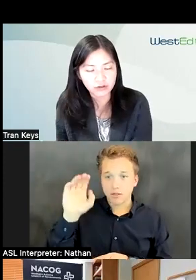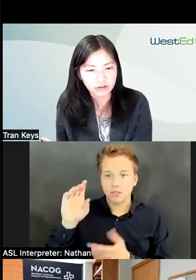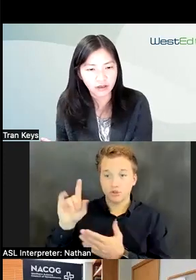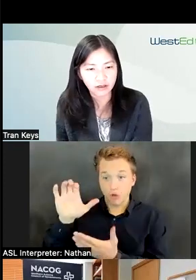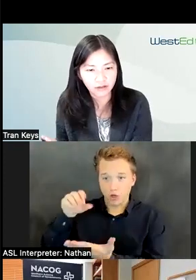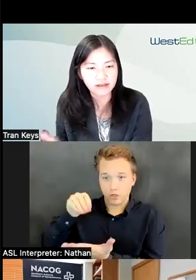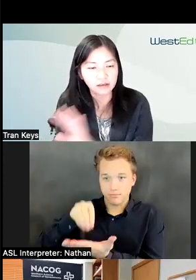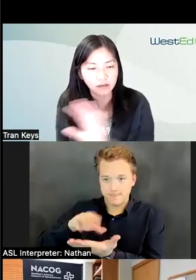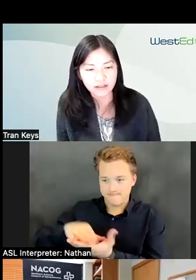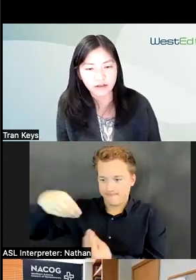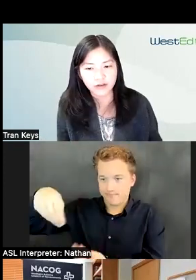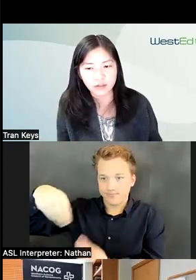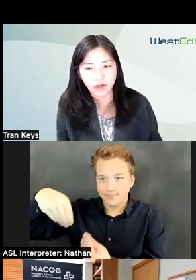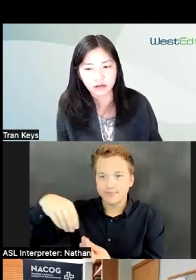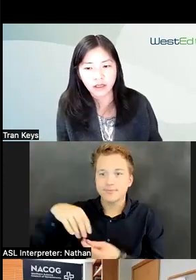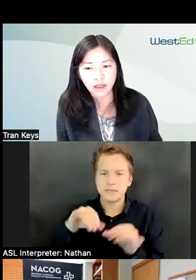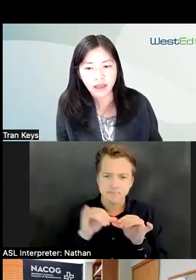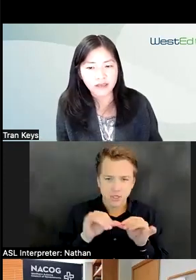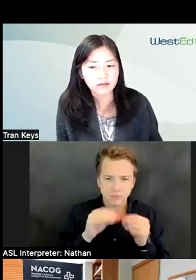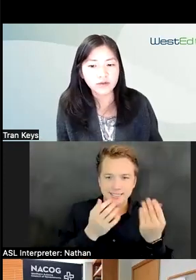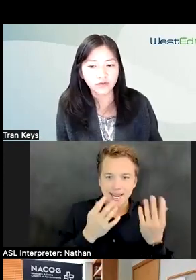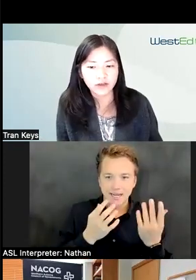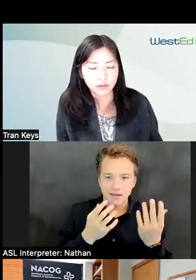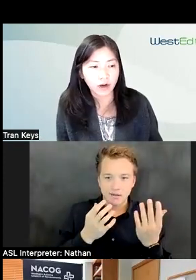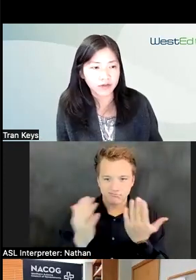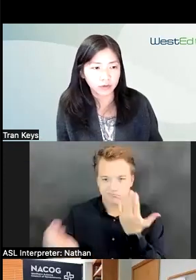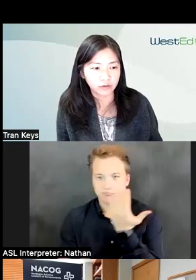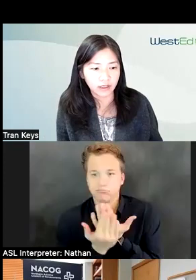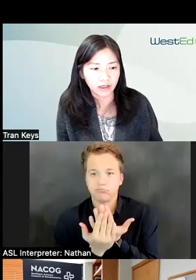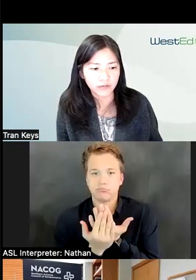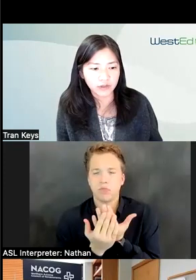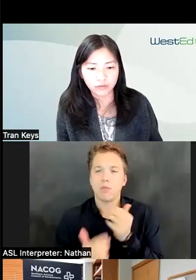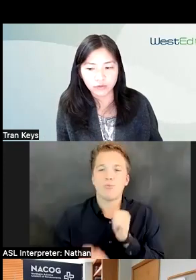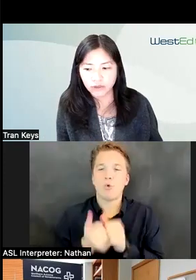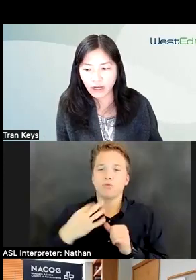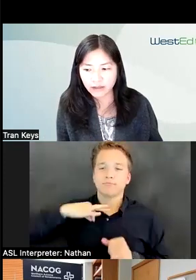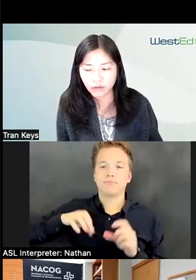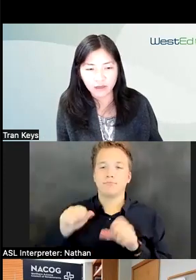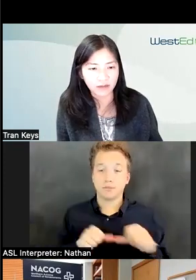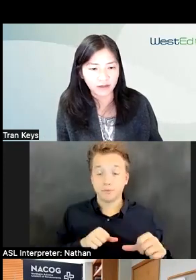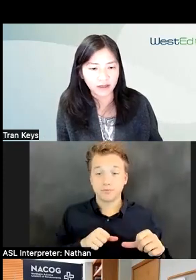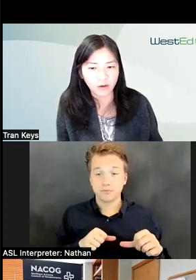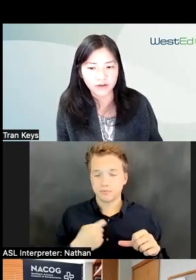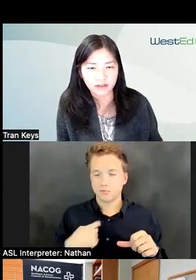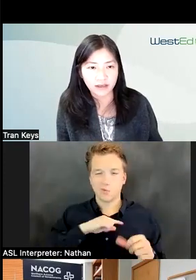that is aligned to the logic model, as useful as possible. So, we really highly recommend that that's always the case.